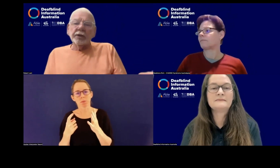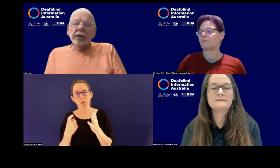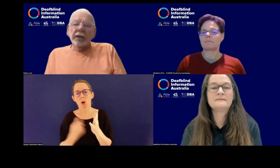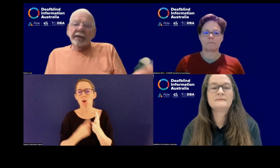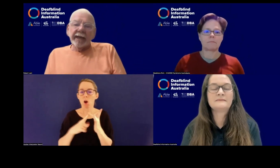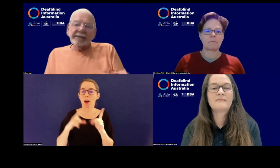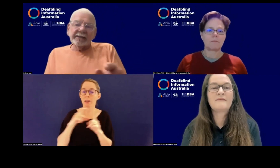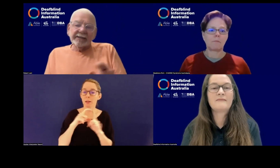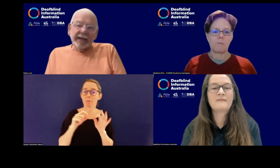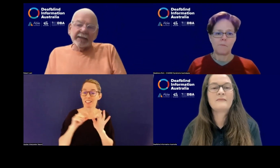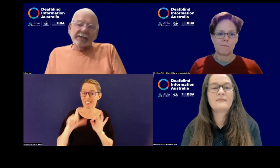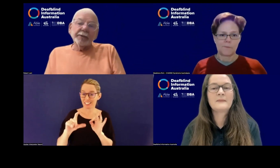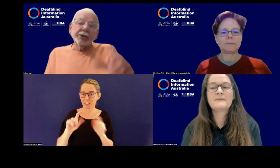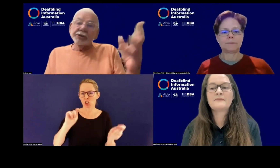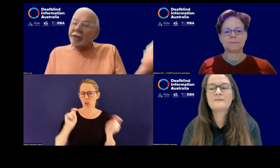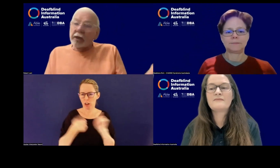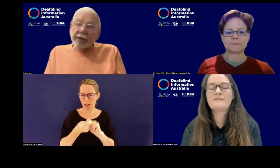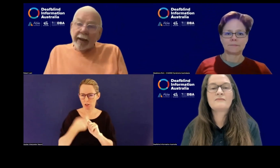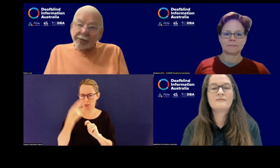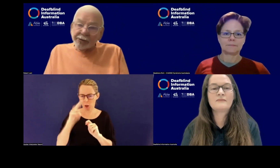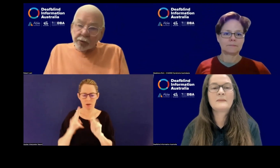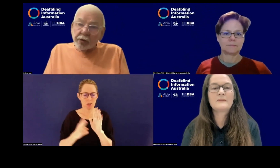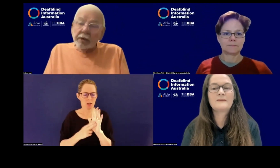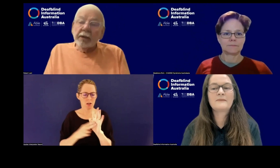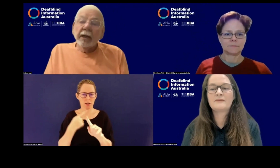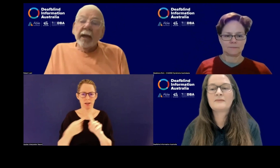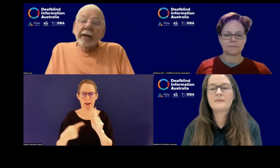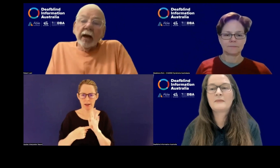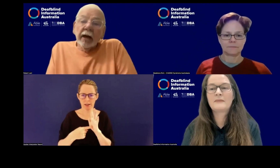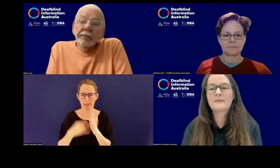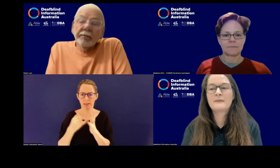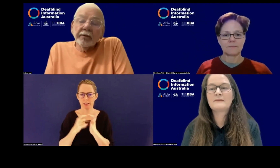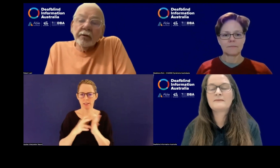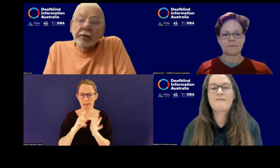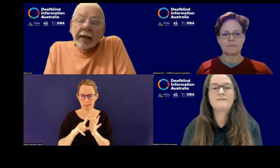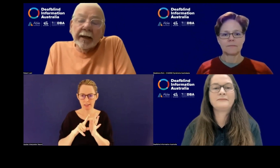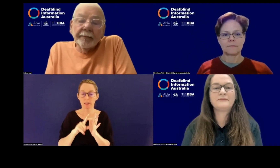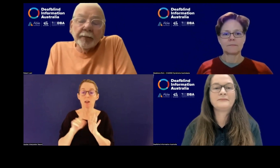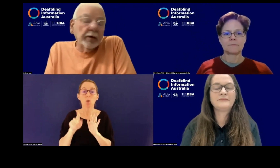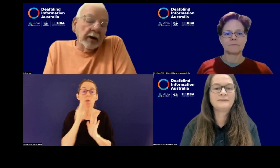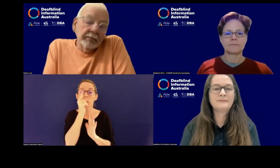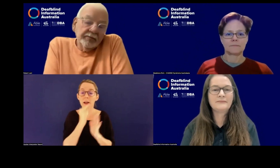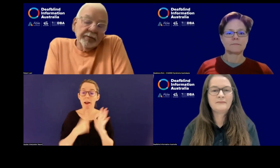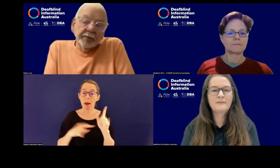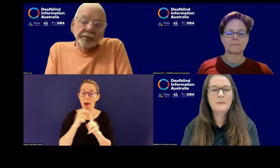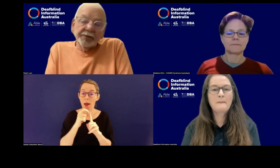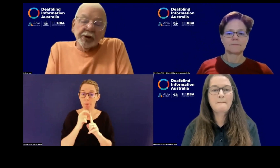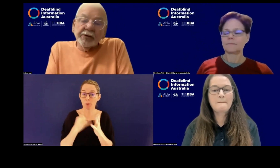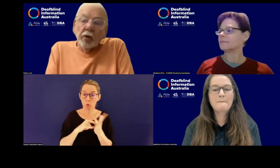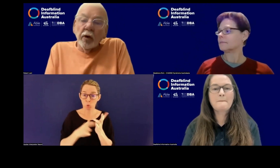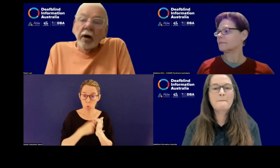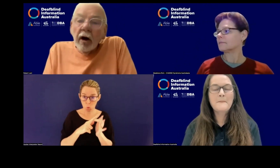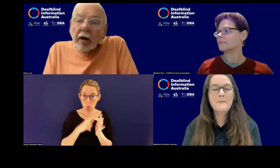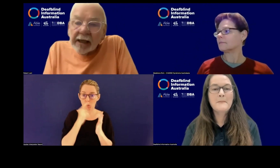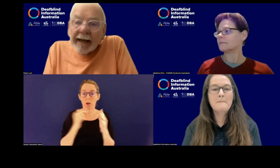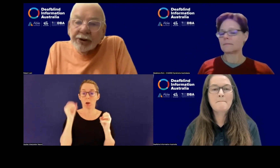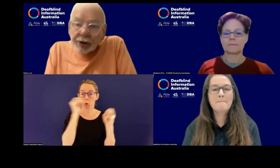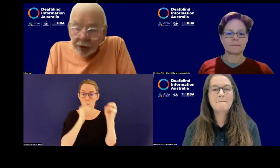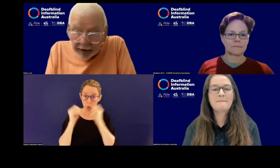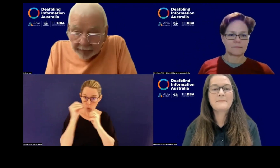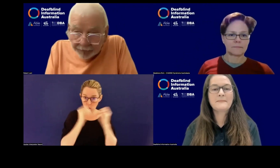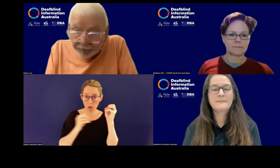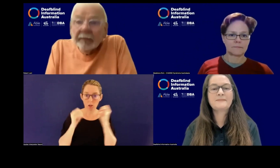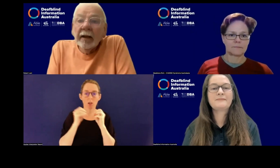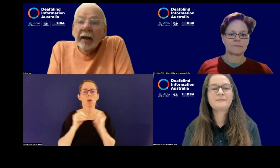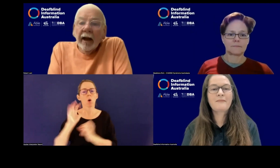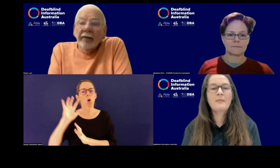NextSense, but you just go to the app store and Google, search for 'Auslan tutor.'